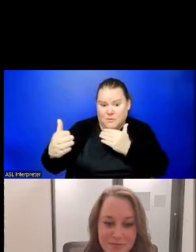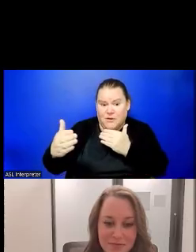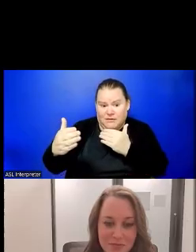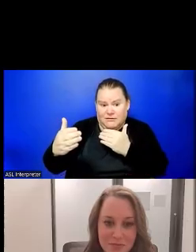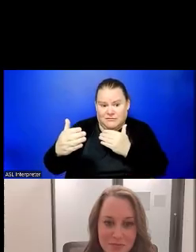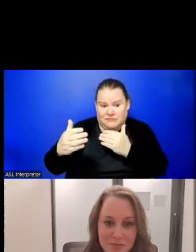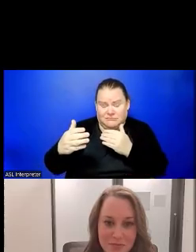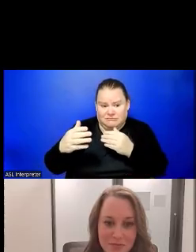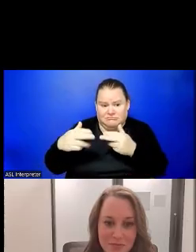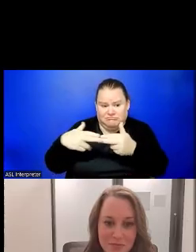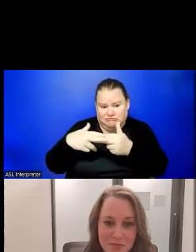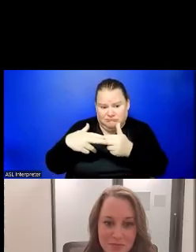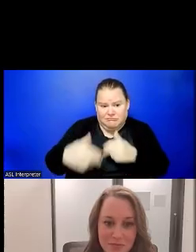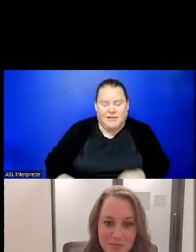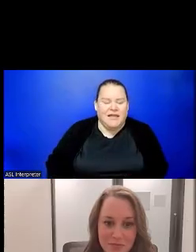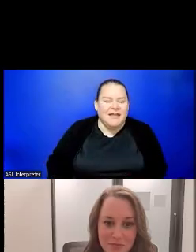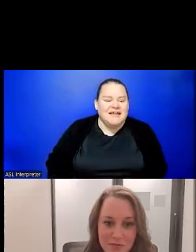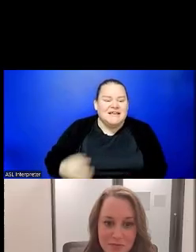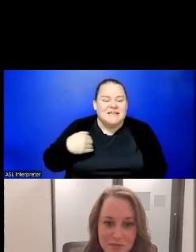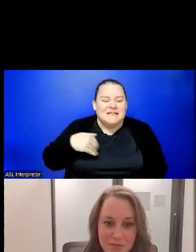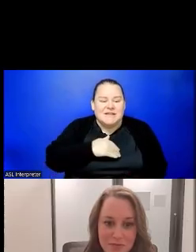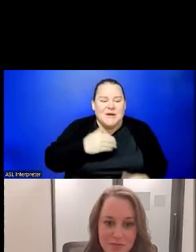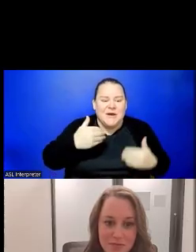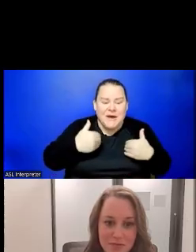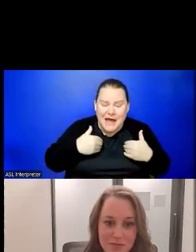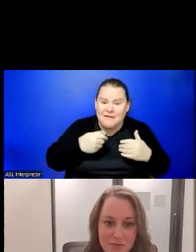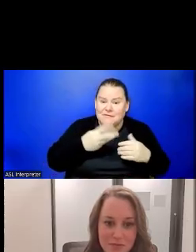So we have some objectives today there. This is going to be part